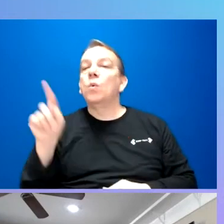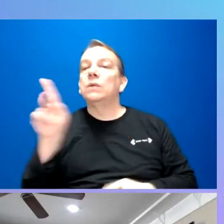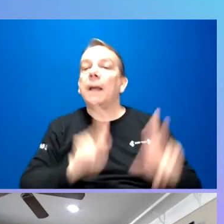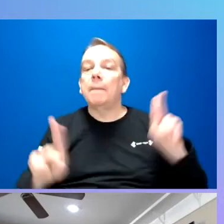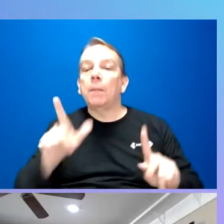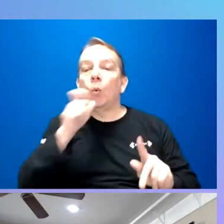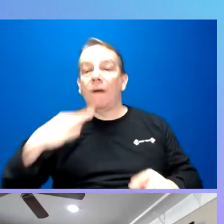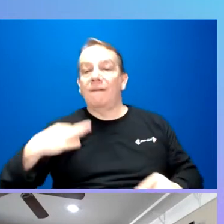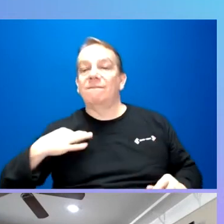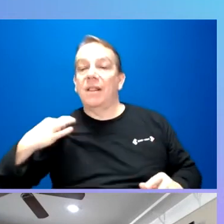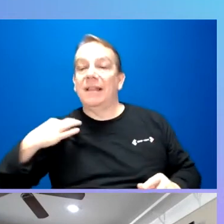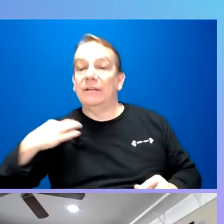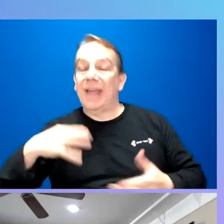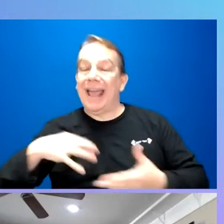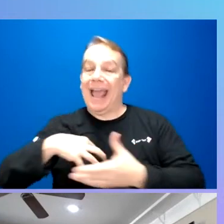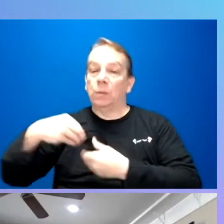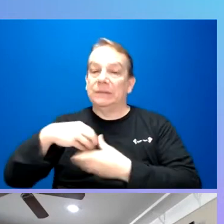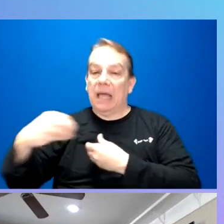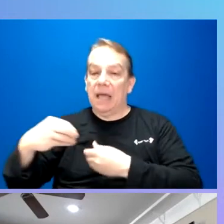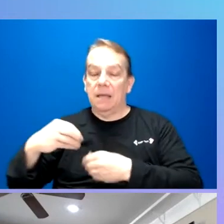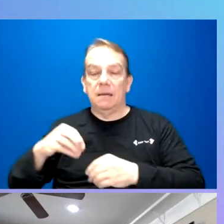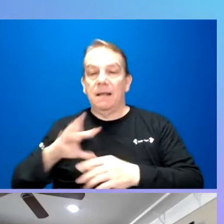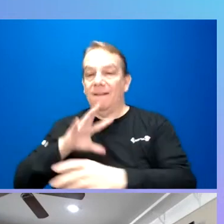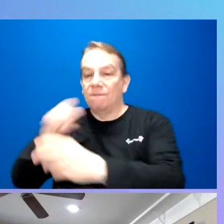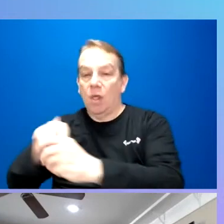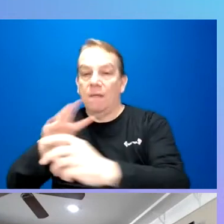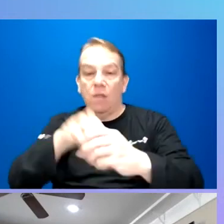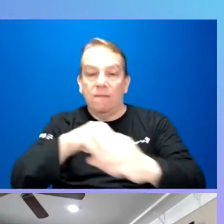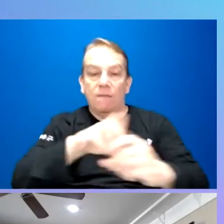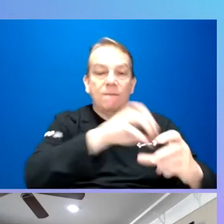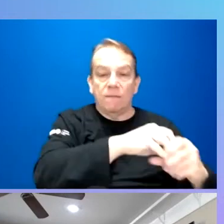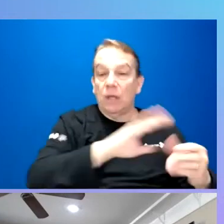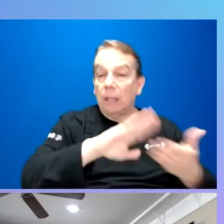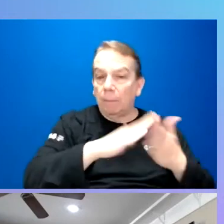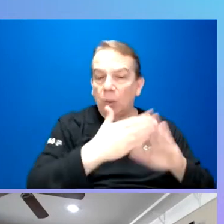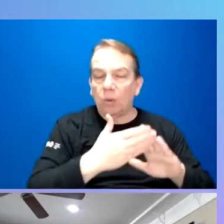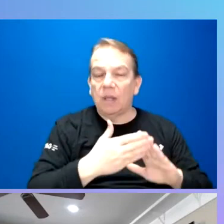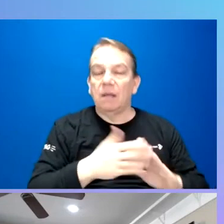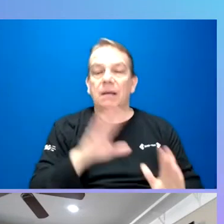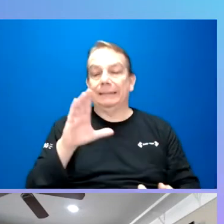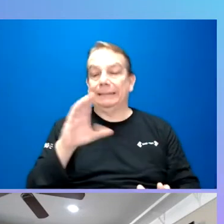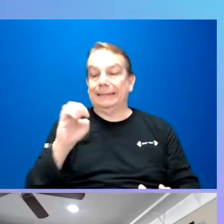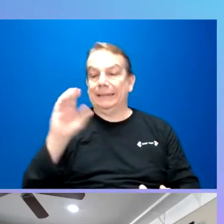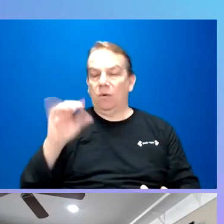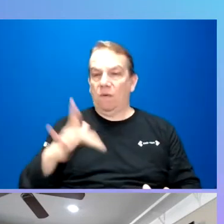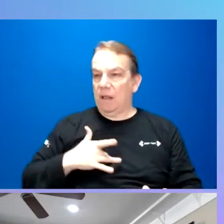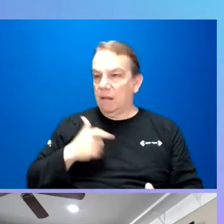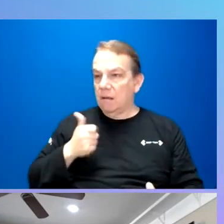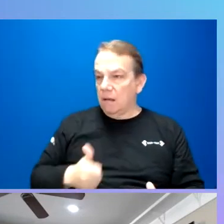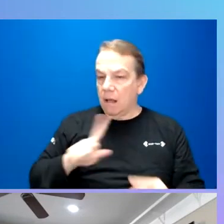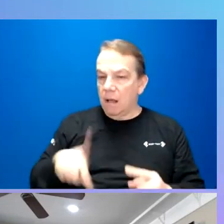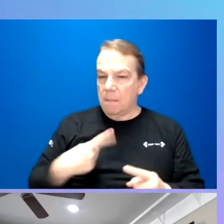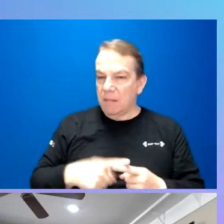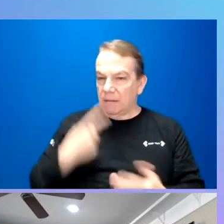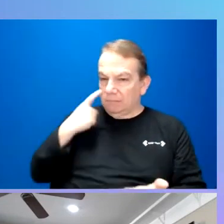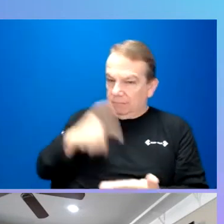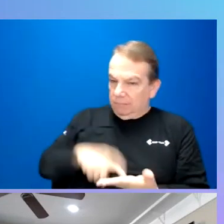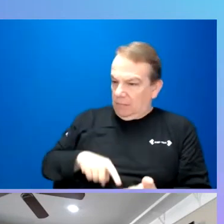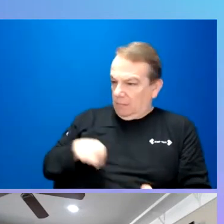where some other senior leaders at your organization are also volunteering in, uh, you just never know when and where you're